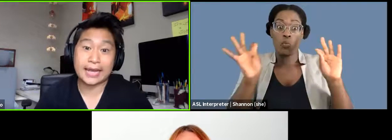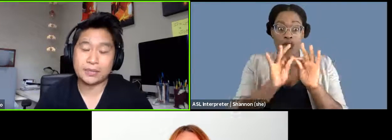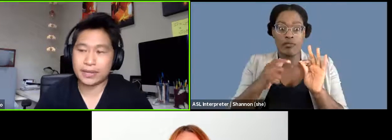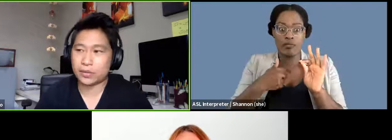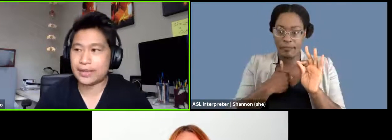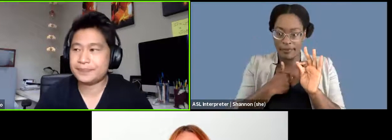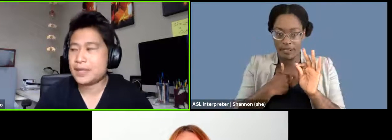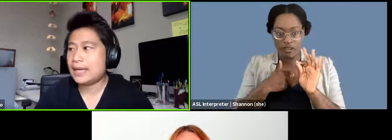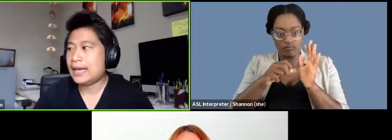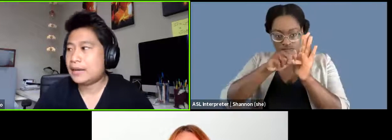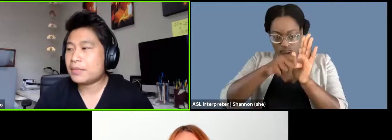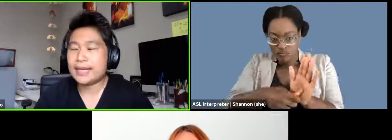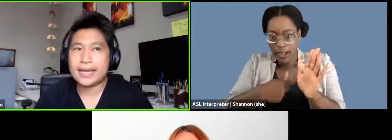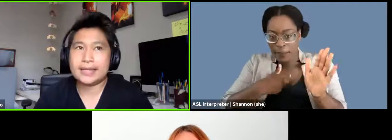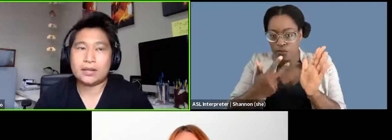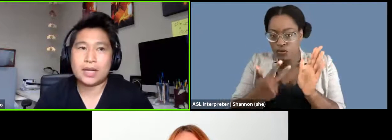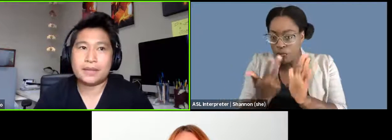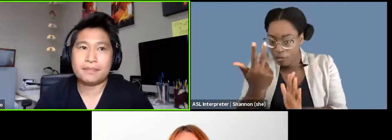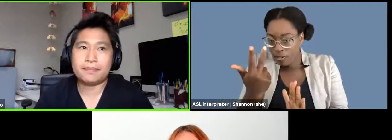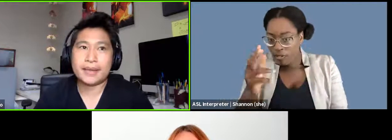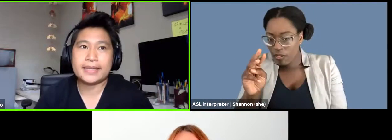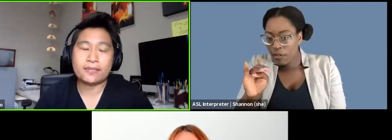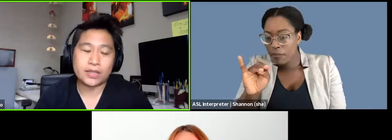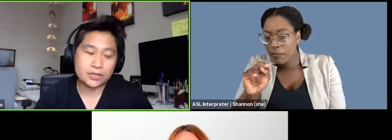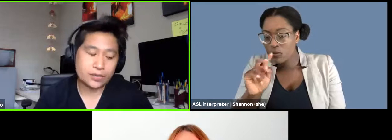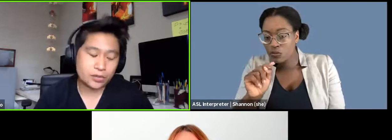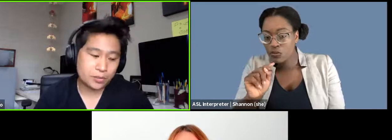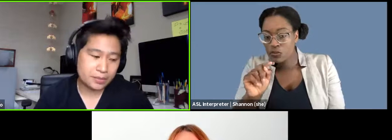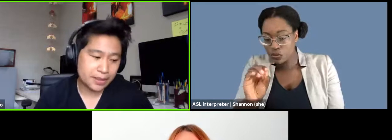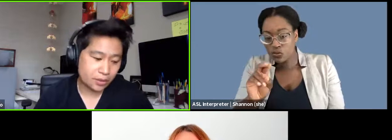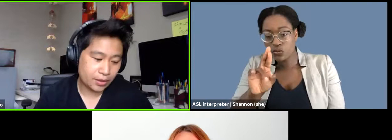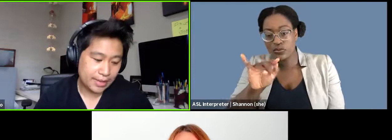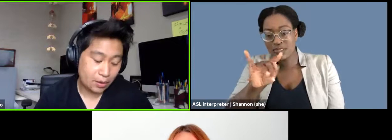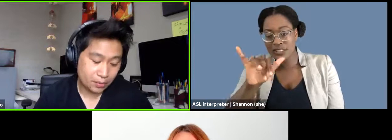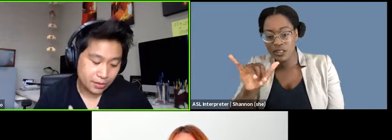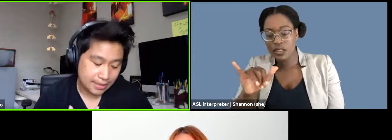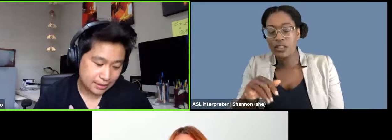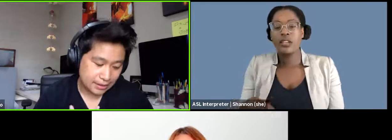any minority. By definition of a triple minority and how I present